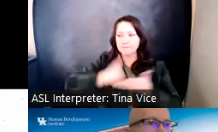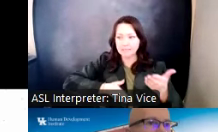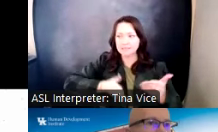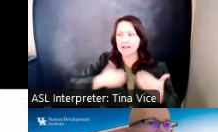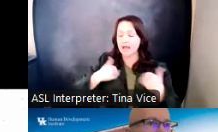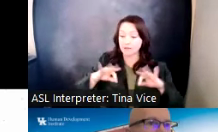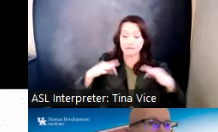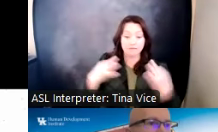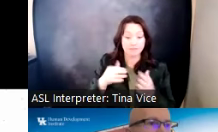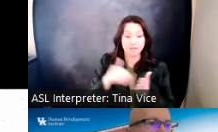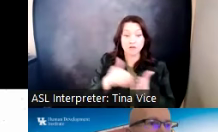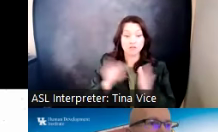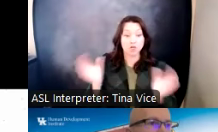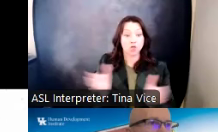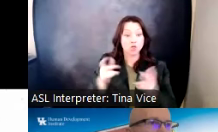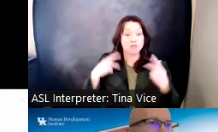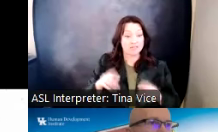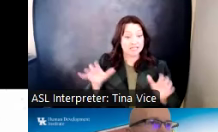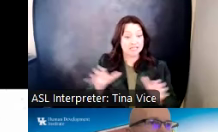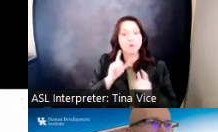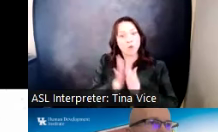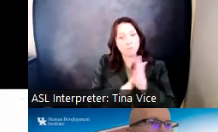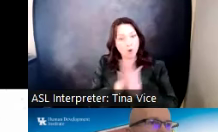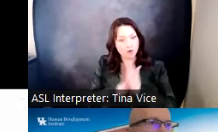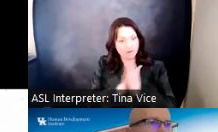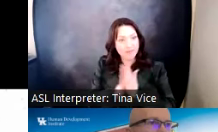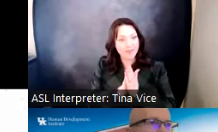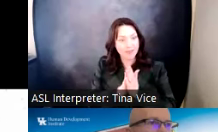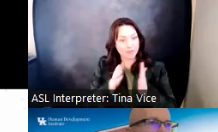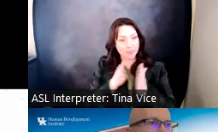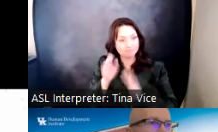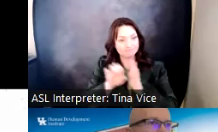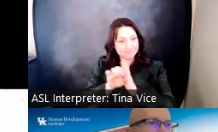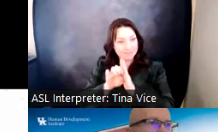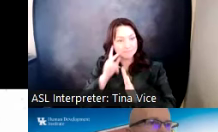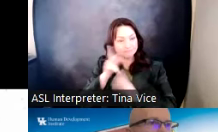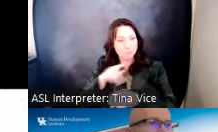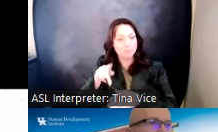encouraging physical activity is going to motivate the individual as well as having professionals who are persistent,